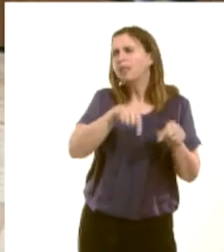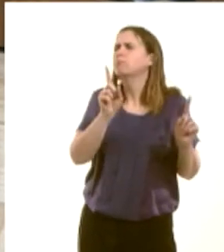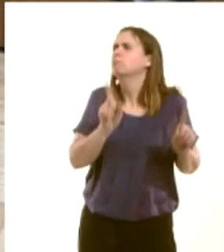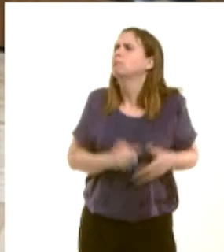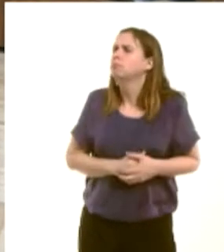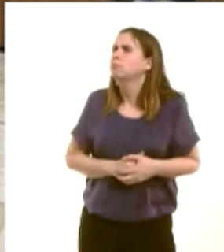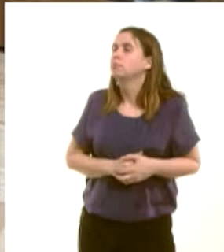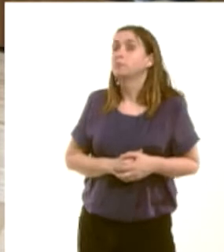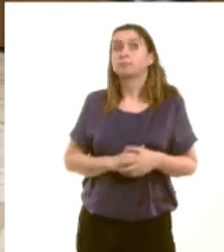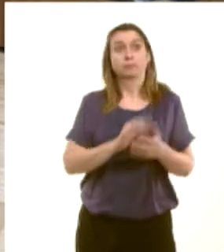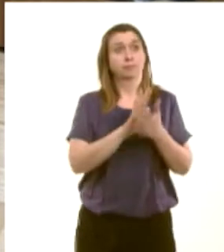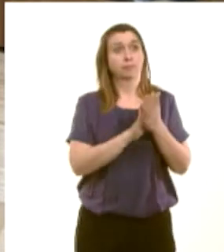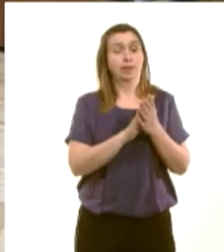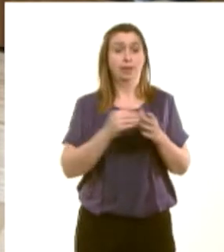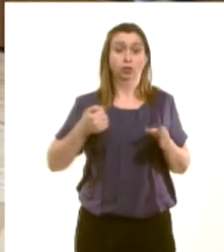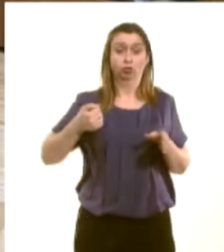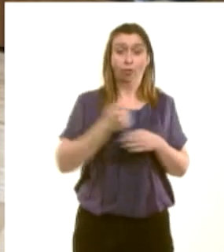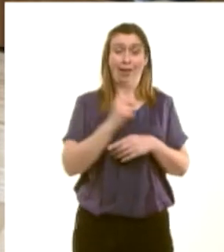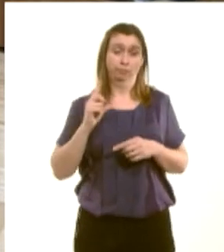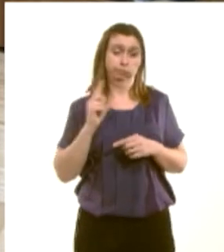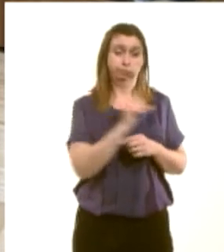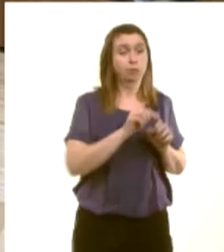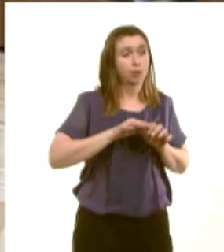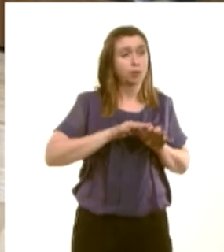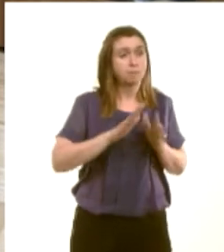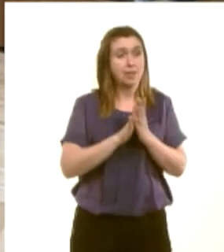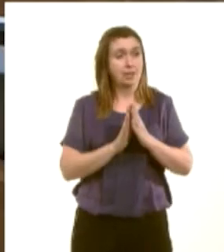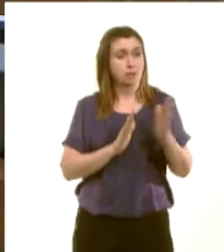in services along the main line helps the stations further west; it provides more opportunities